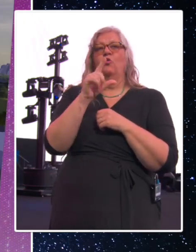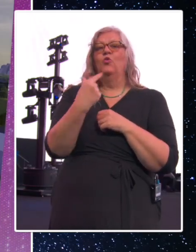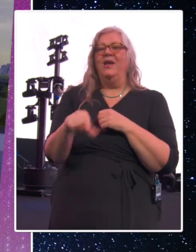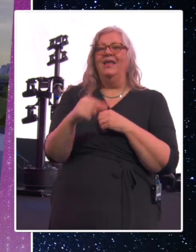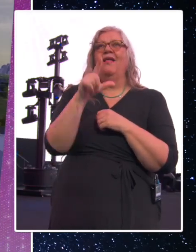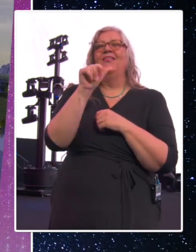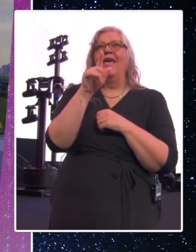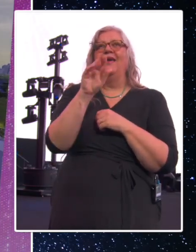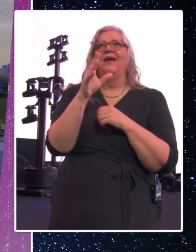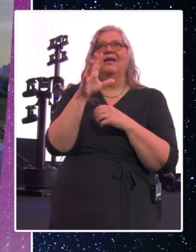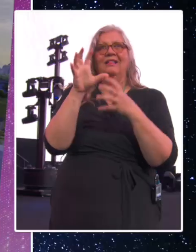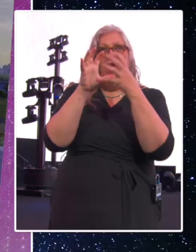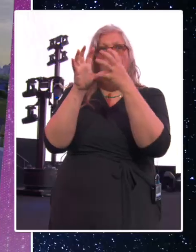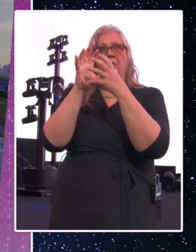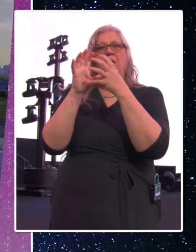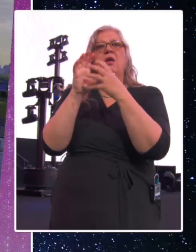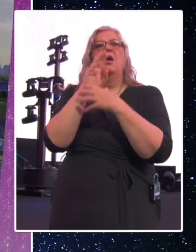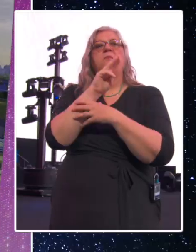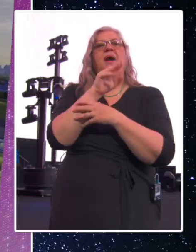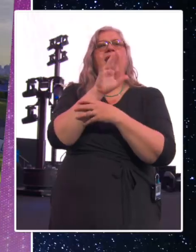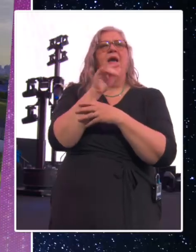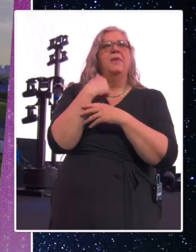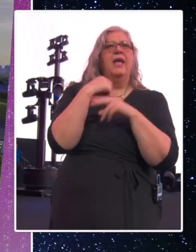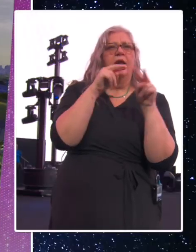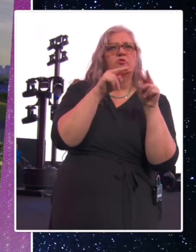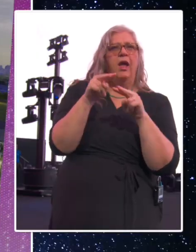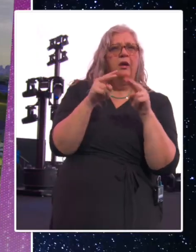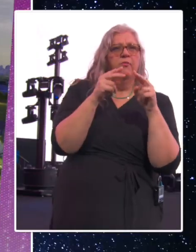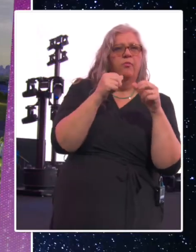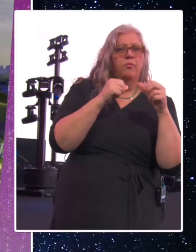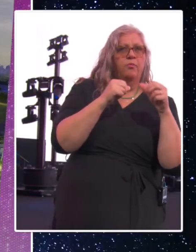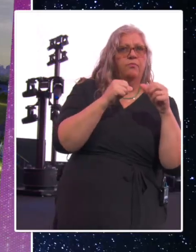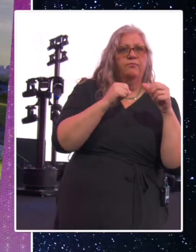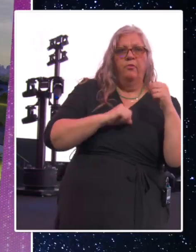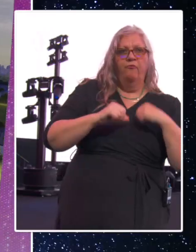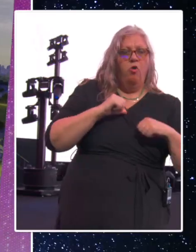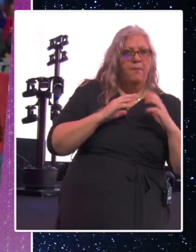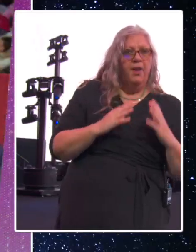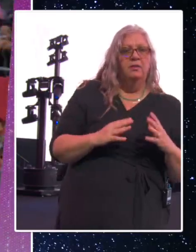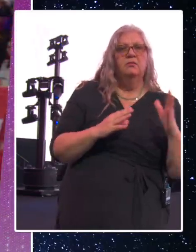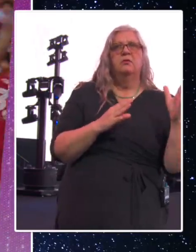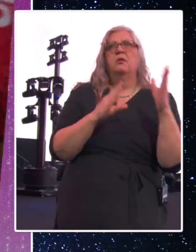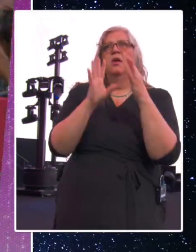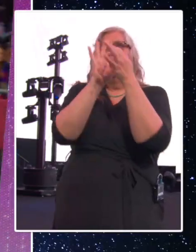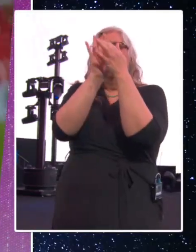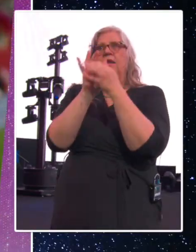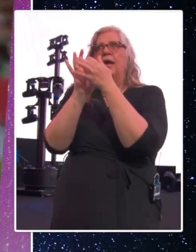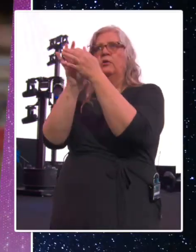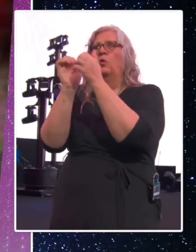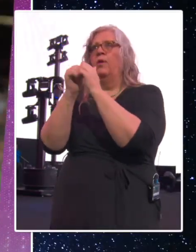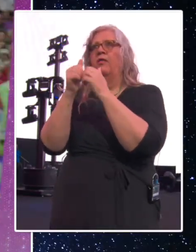Inter Miami can track player performance, connect with fans in new ways, and run smarter operations.